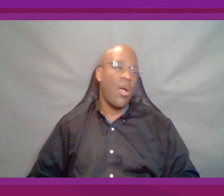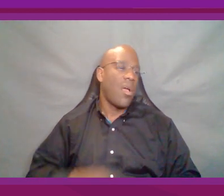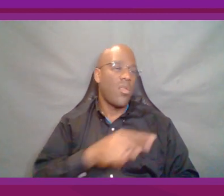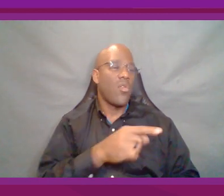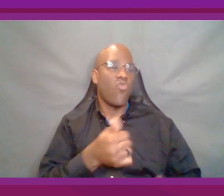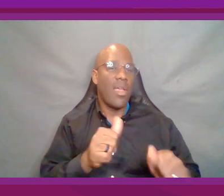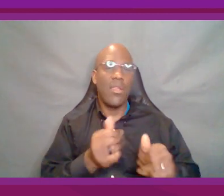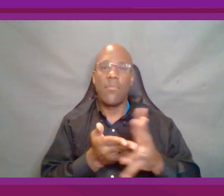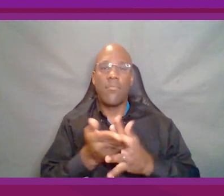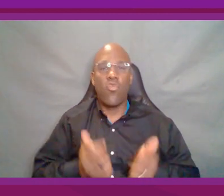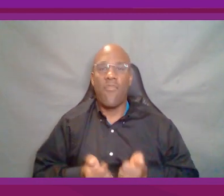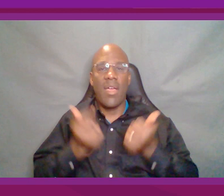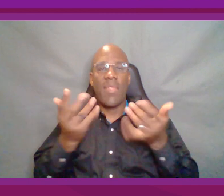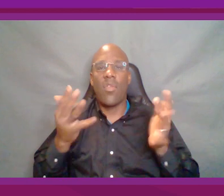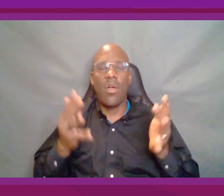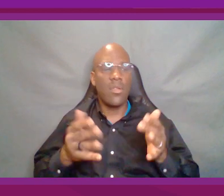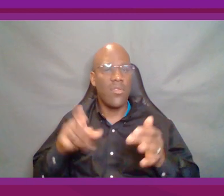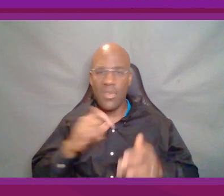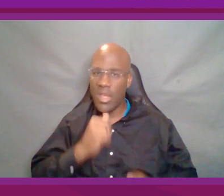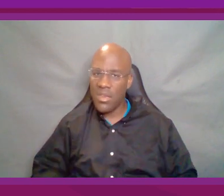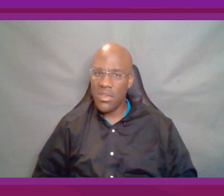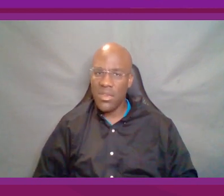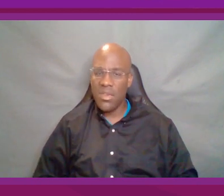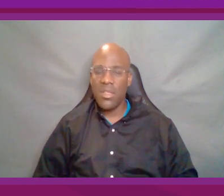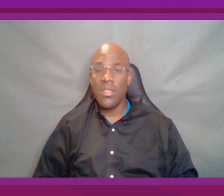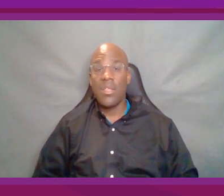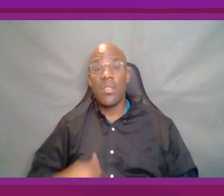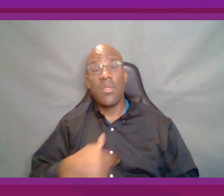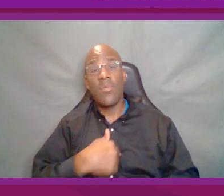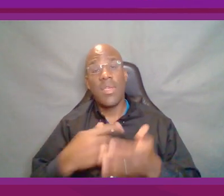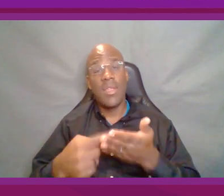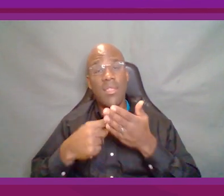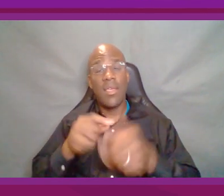just basic survival. So when we talk about employment first it's not that everyone has